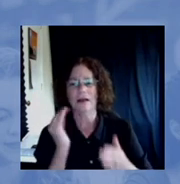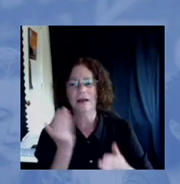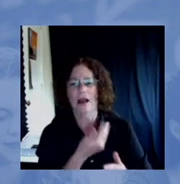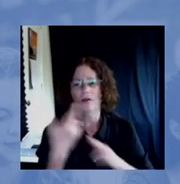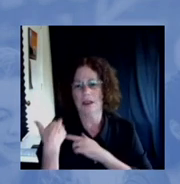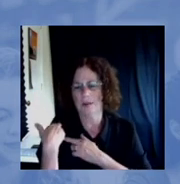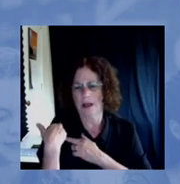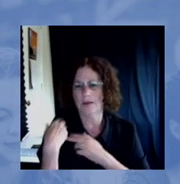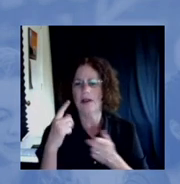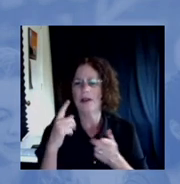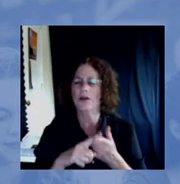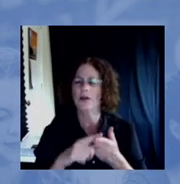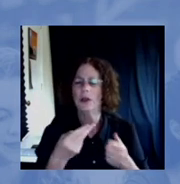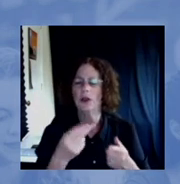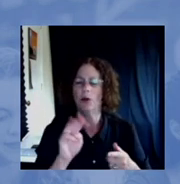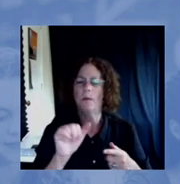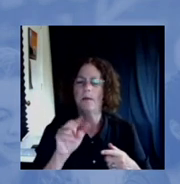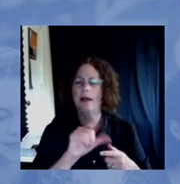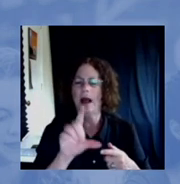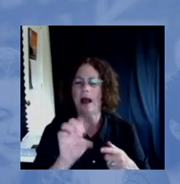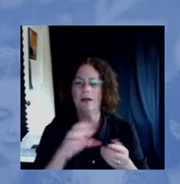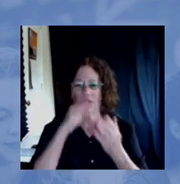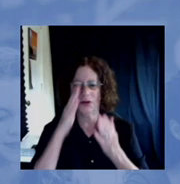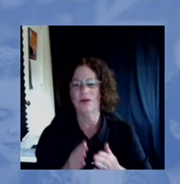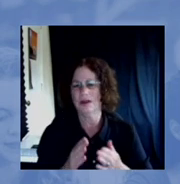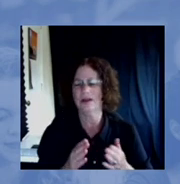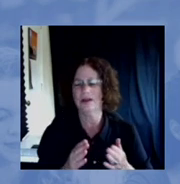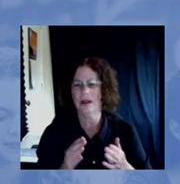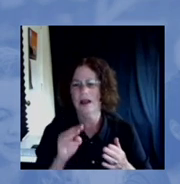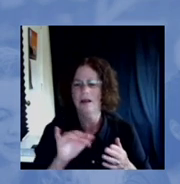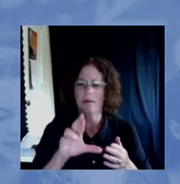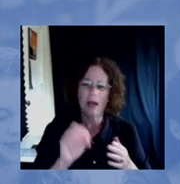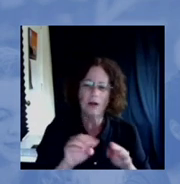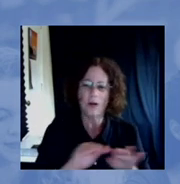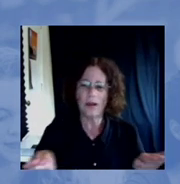SO THAT IS WHERE I ALWAYS COME FROM AS A MICRO LEVEL, ELEMENTARY SCHOOL, IS THIS, I LOOK